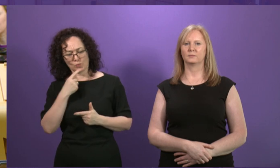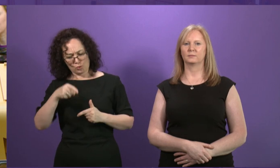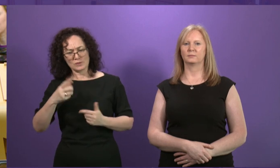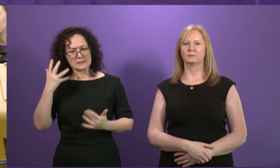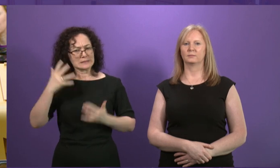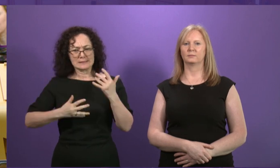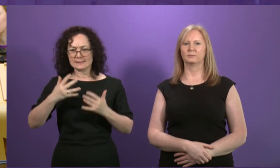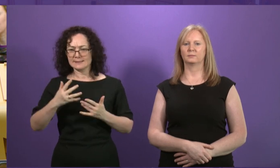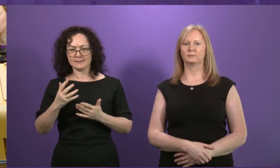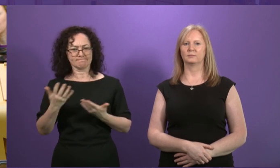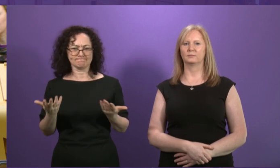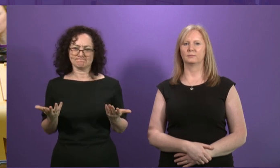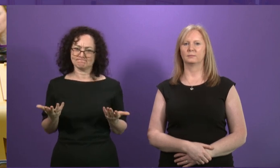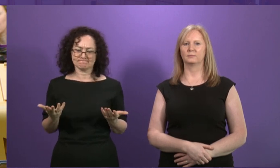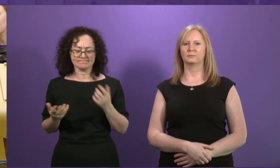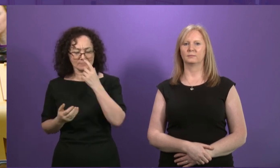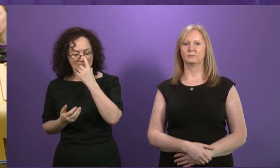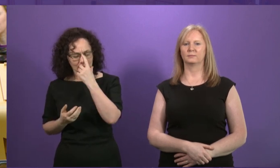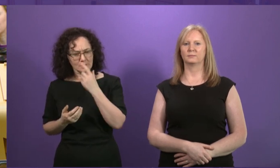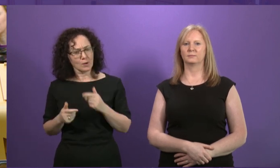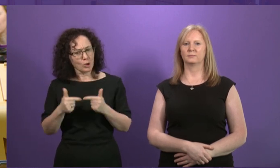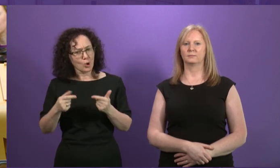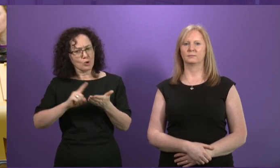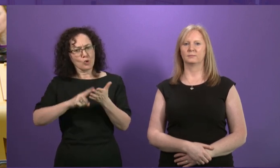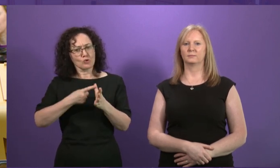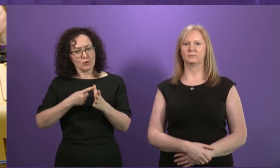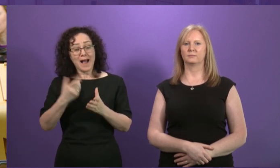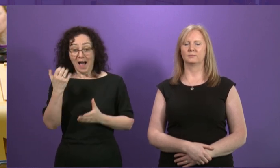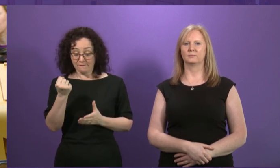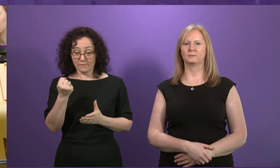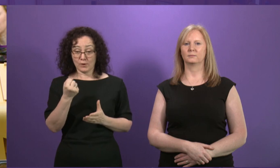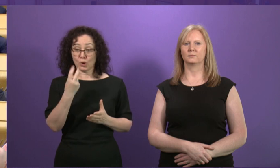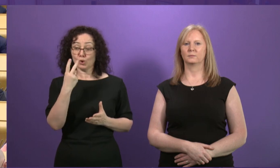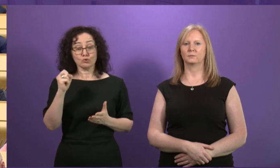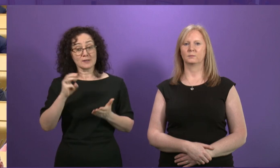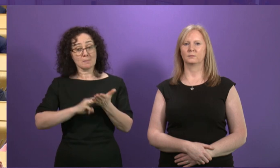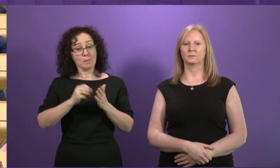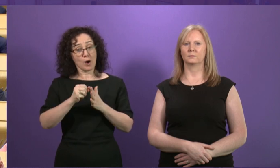Many local authorities already have 20mph speed limits in certain areas and I encourage